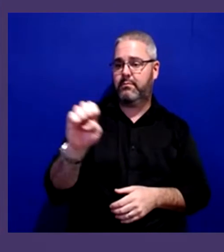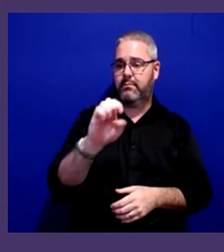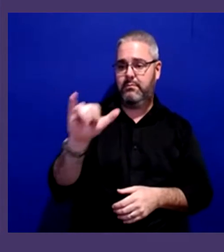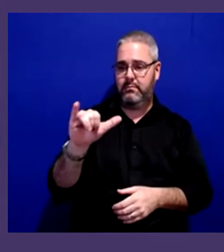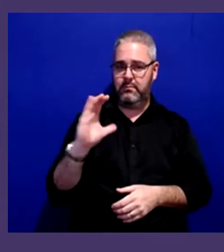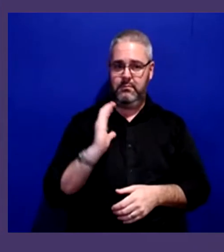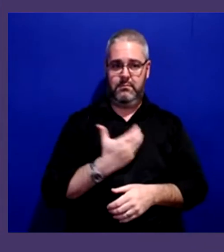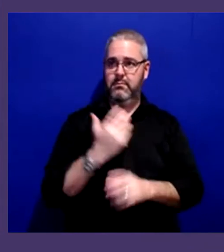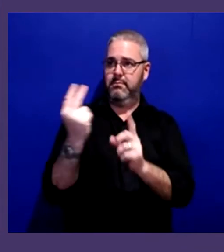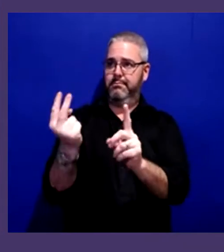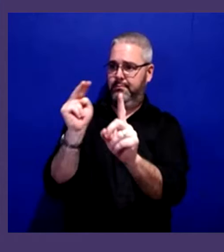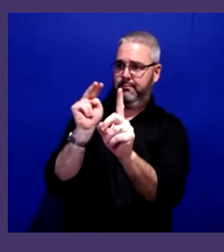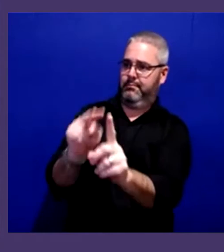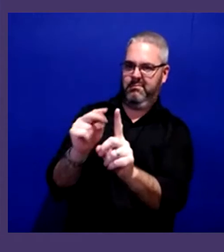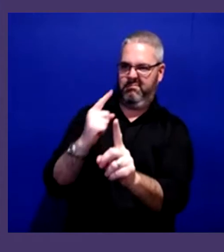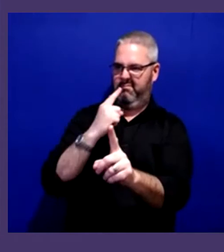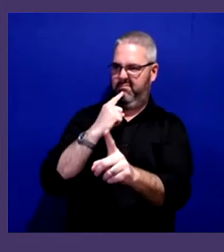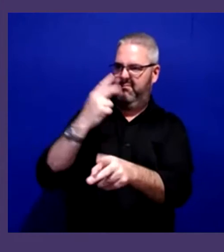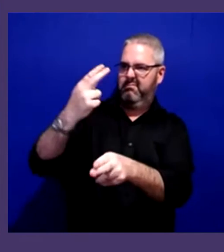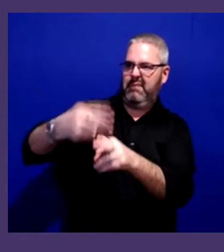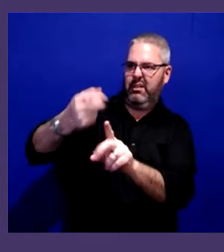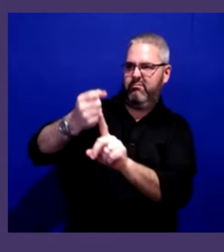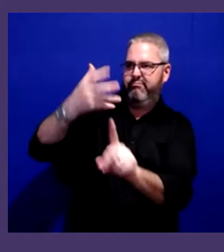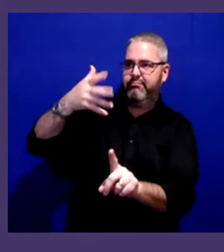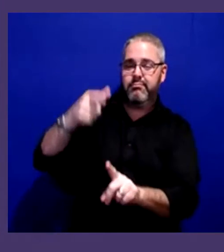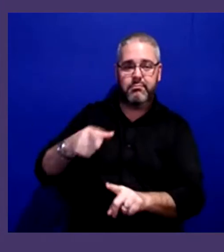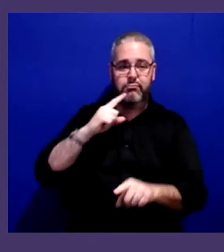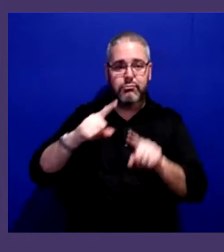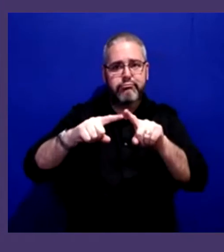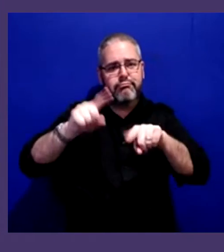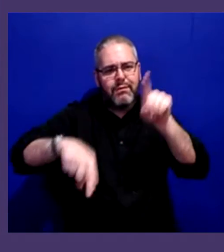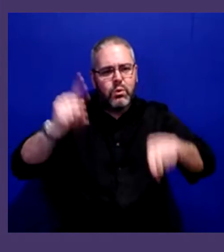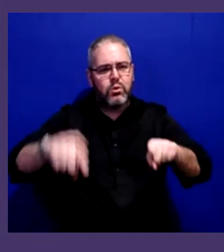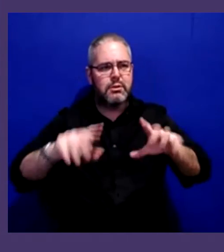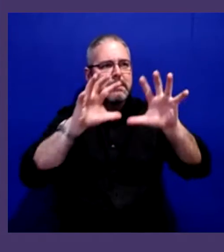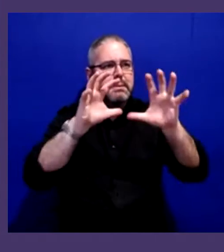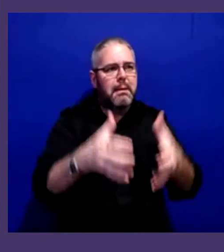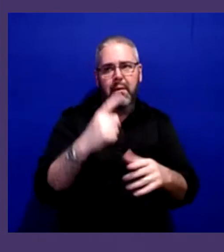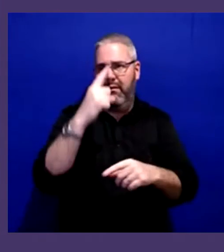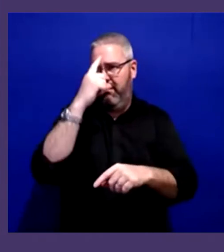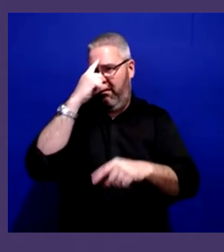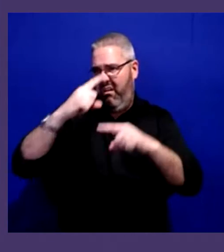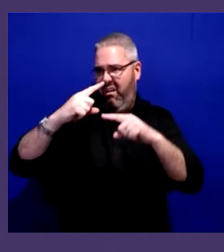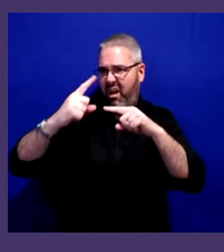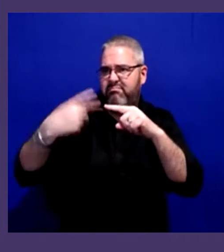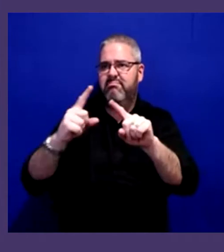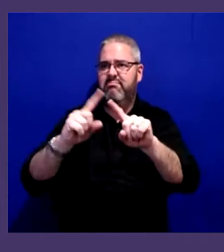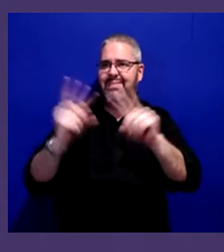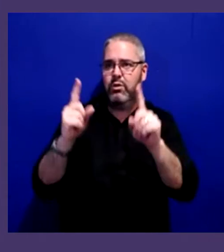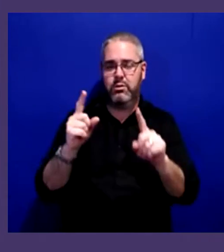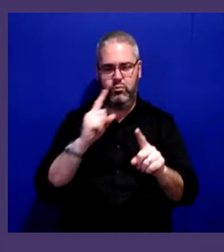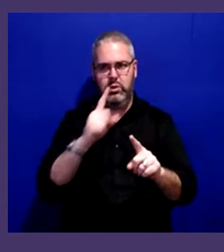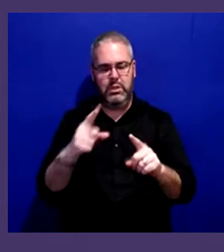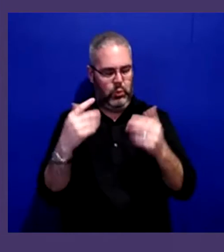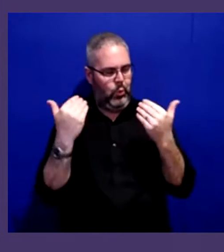as I mentioned, diverse teams and cognitive variation, differences are truly critical.